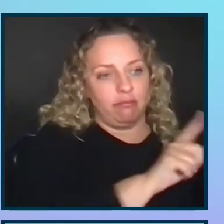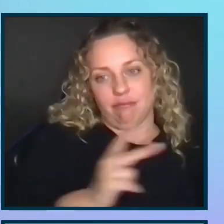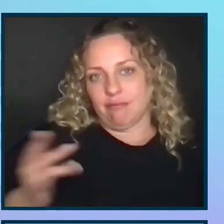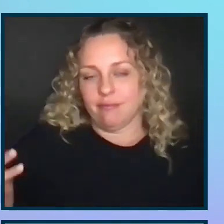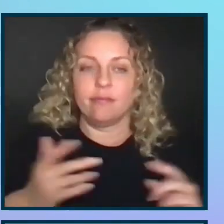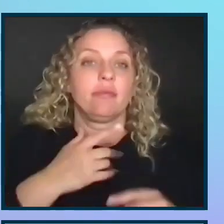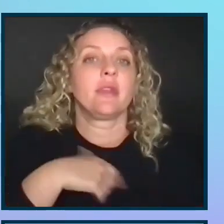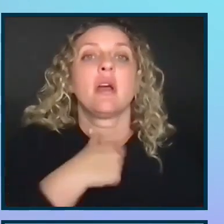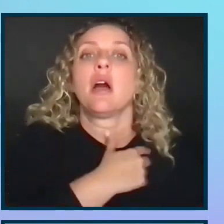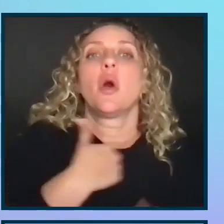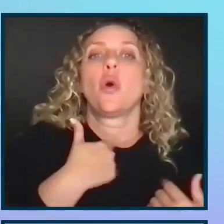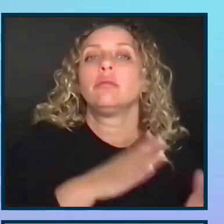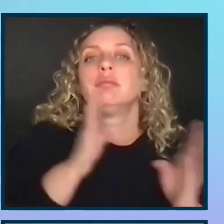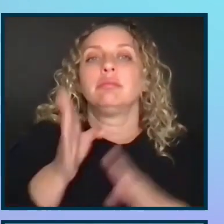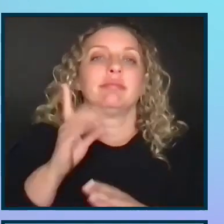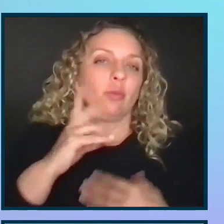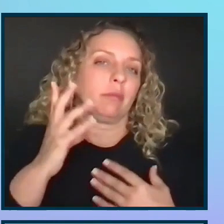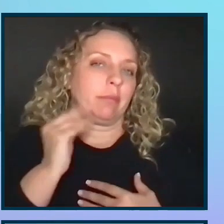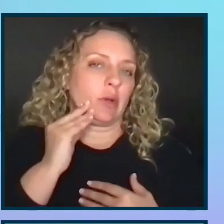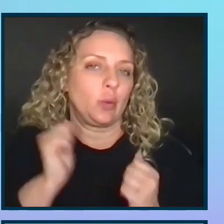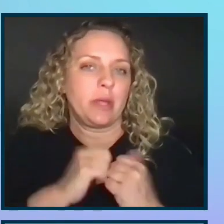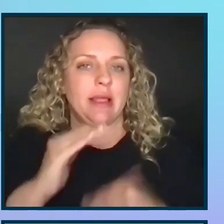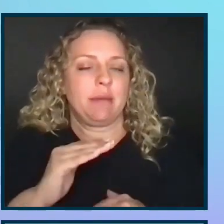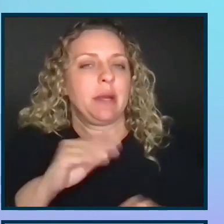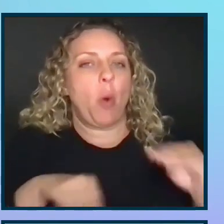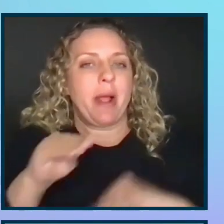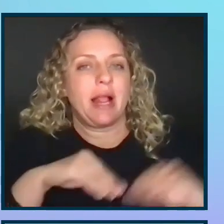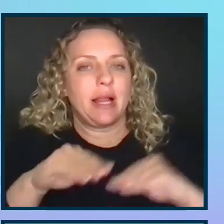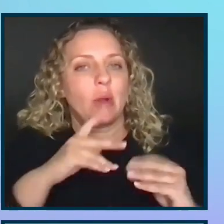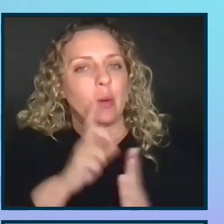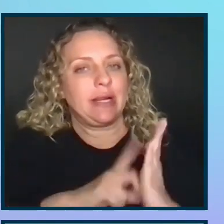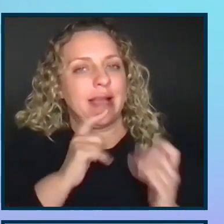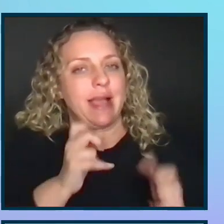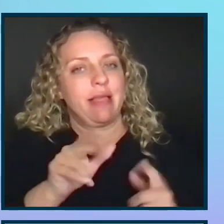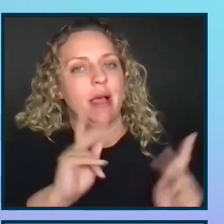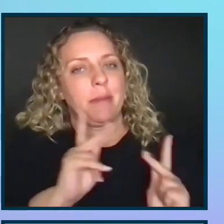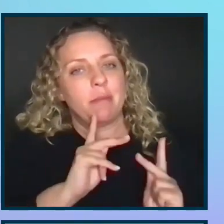with limited mobility. We design inclusive experiences that allow customers with limited motor function to tap